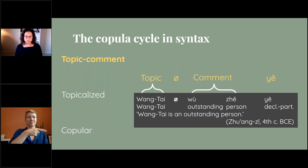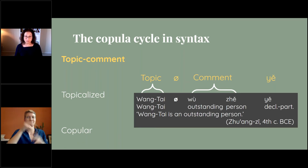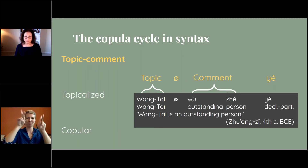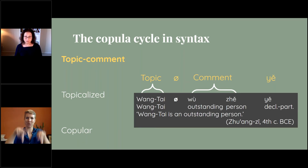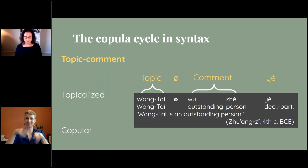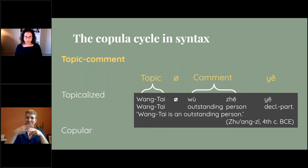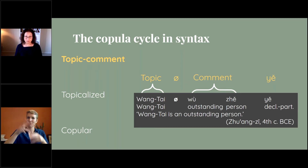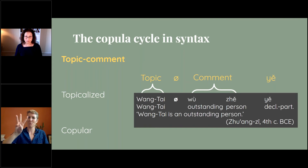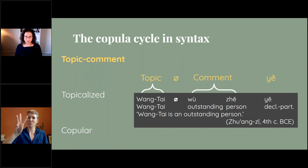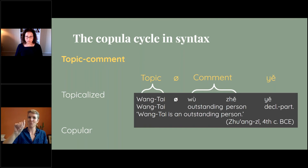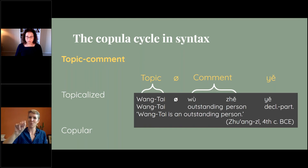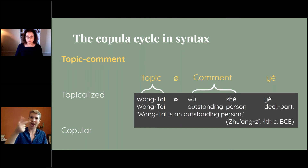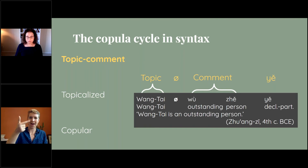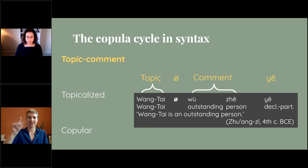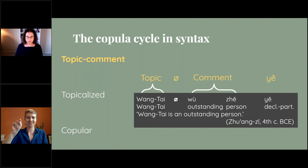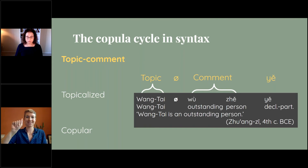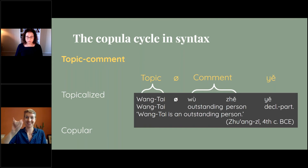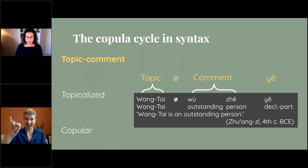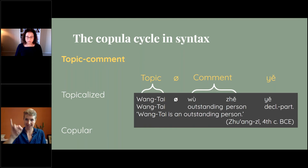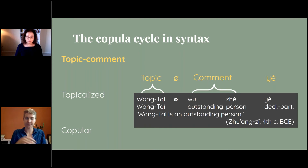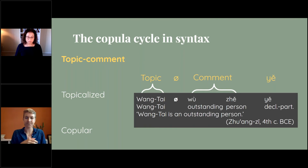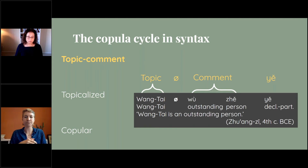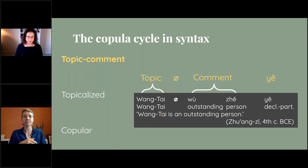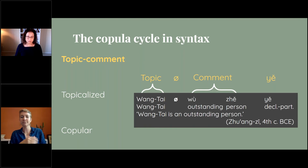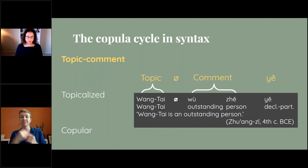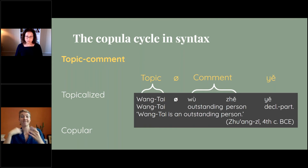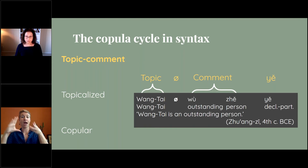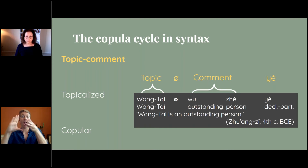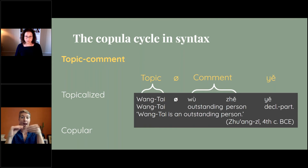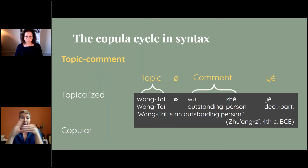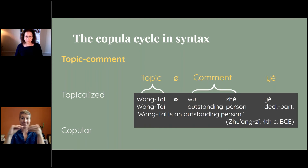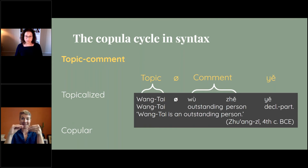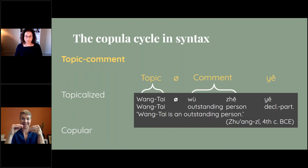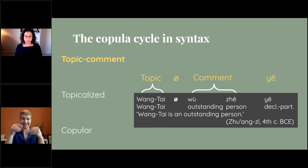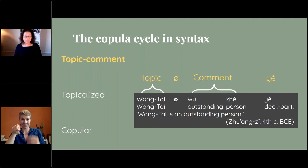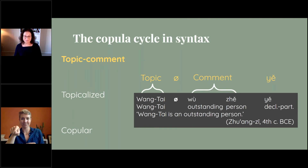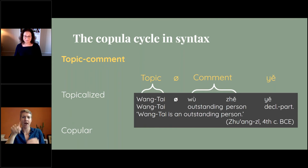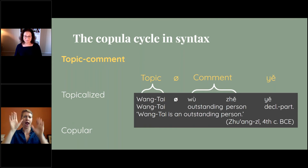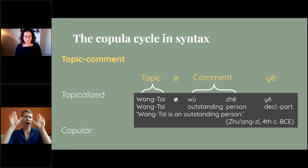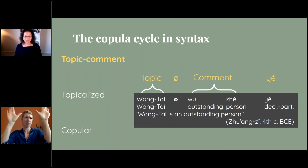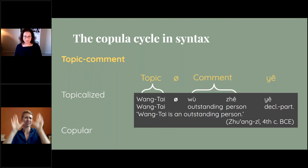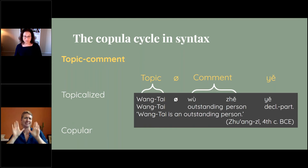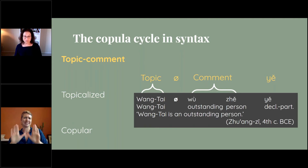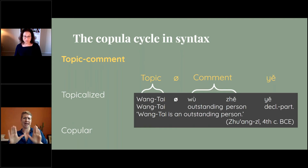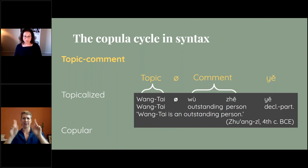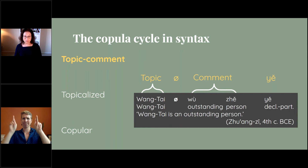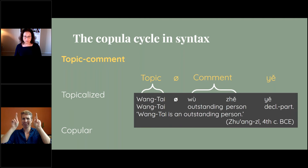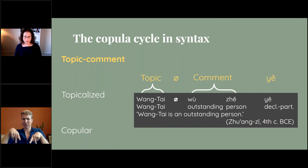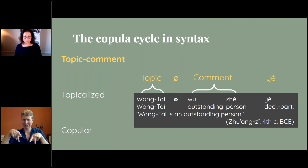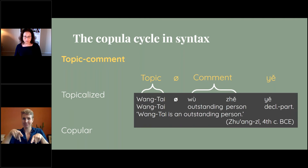So we here we have the topic, a person’s name, `Wang-Tai’, and we have a comment.